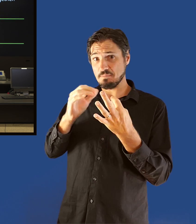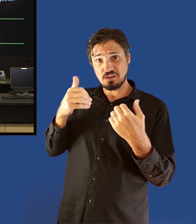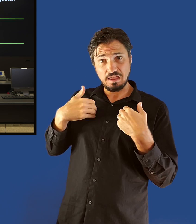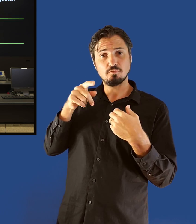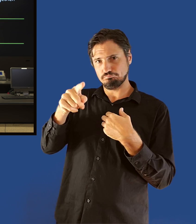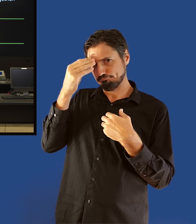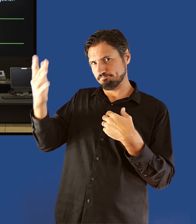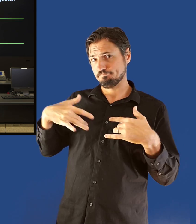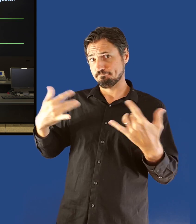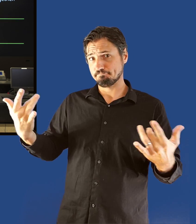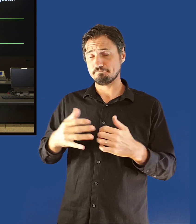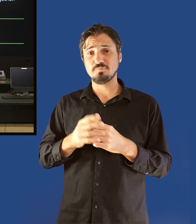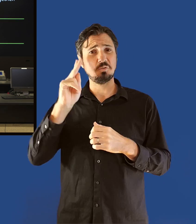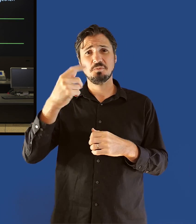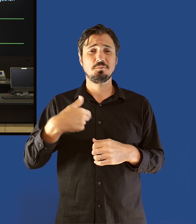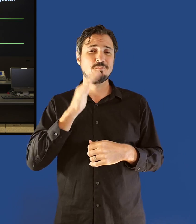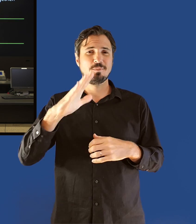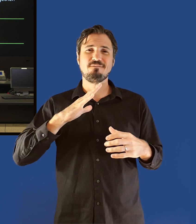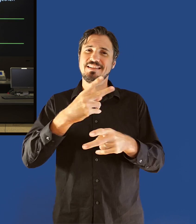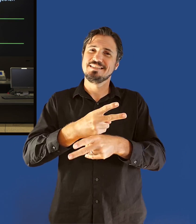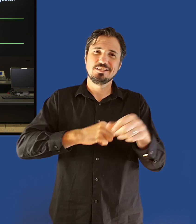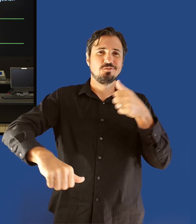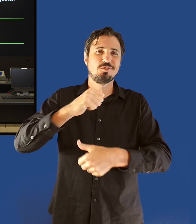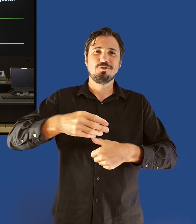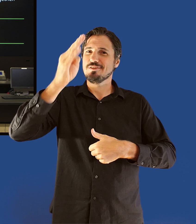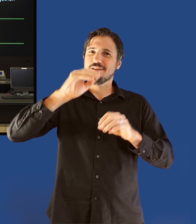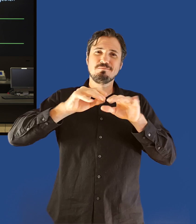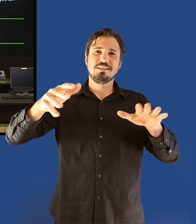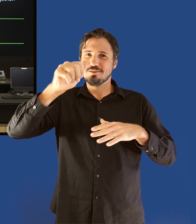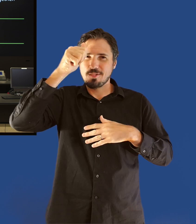Kauai, we can do this! Hang in there and take care of one another. God Bless and Aloha!